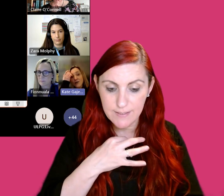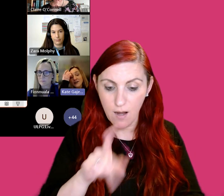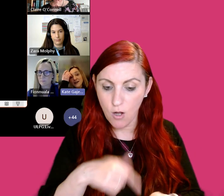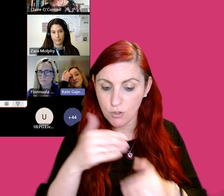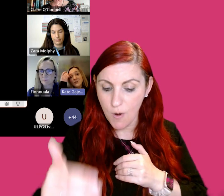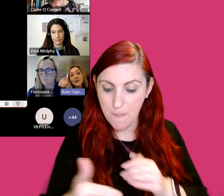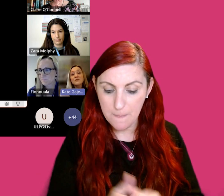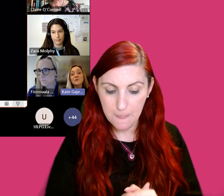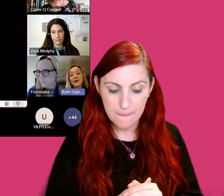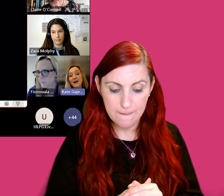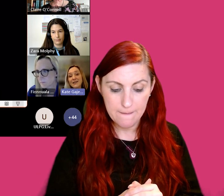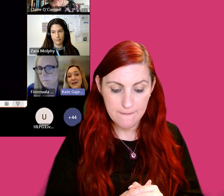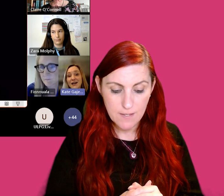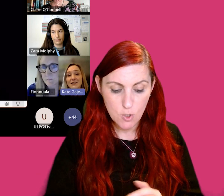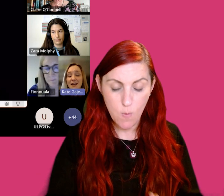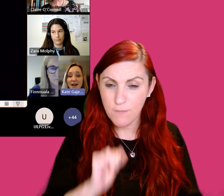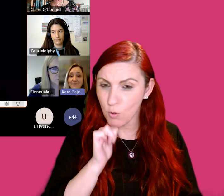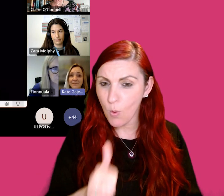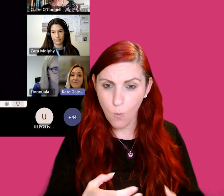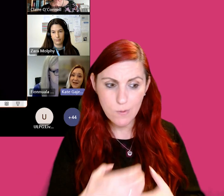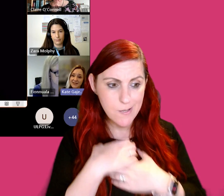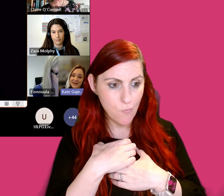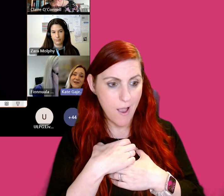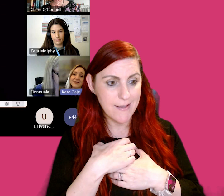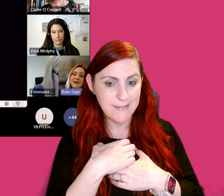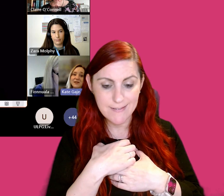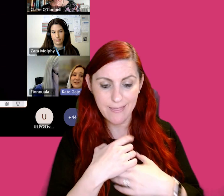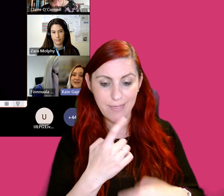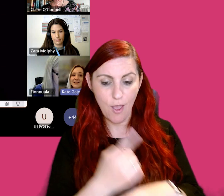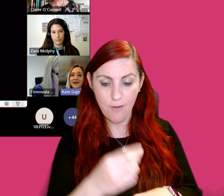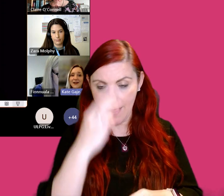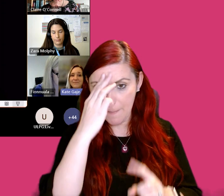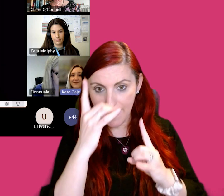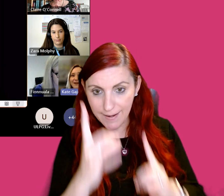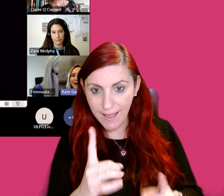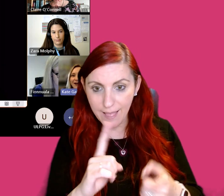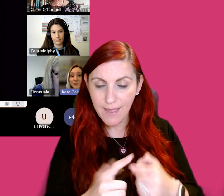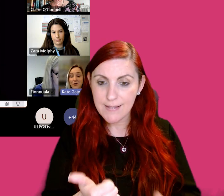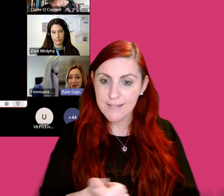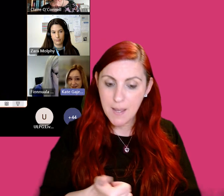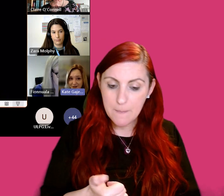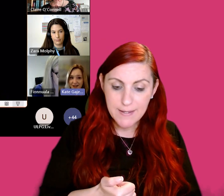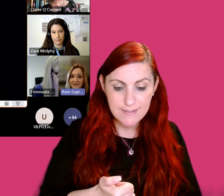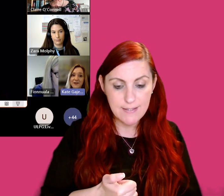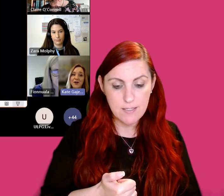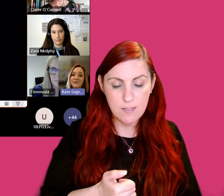so there's absolutely no surprise that um mental health and diabetes um are working together very